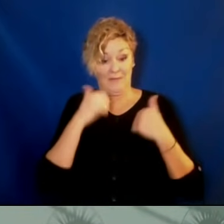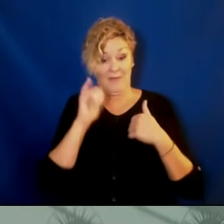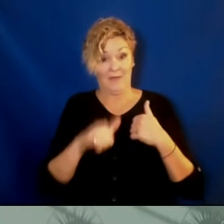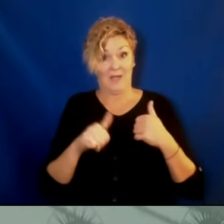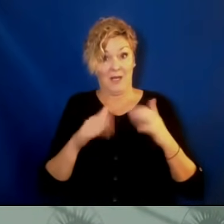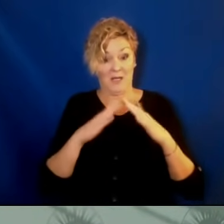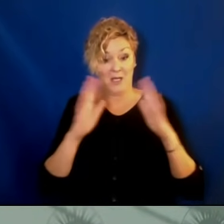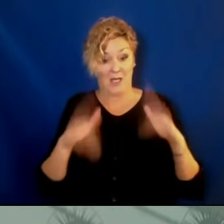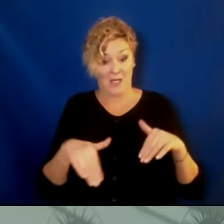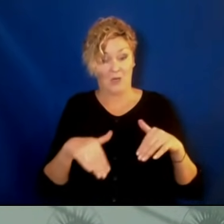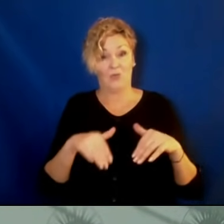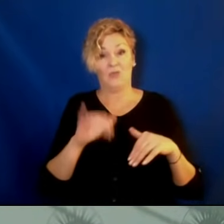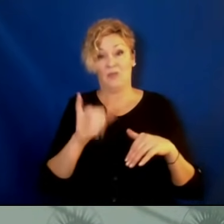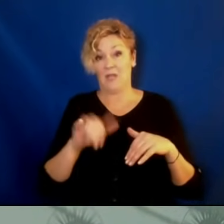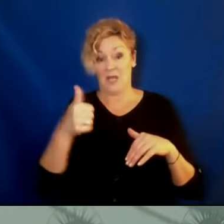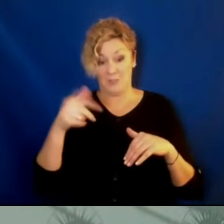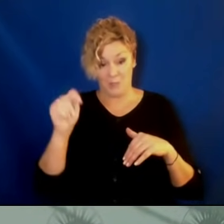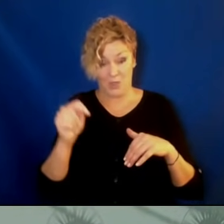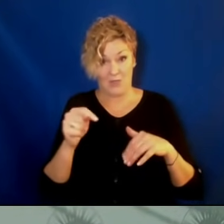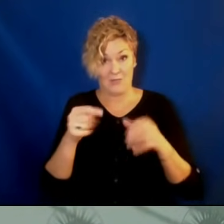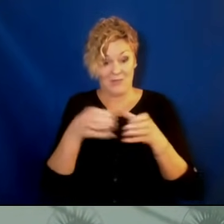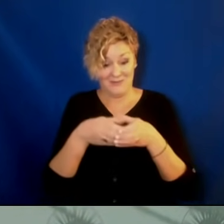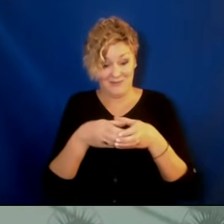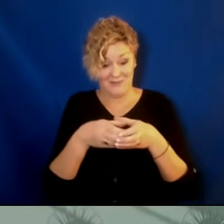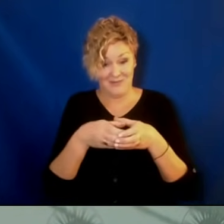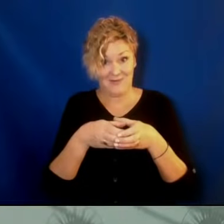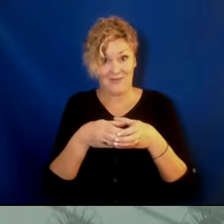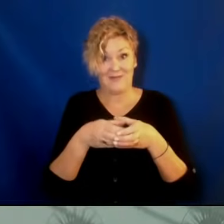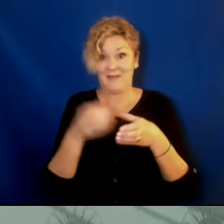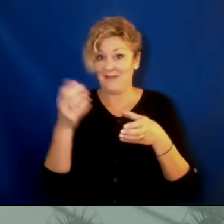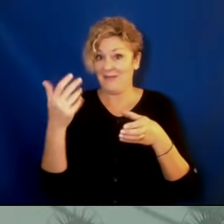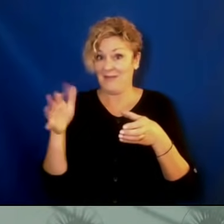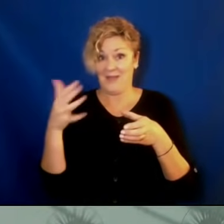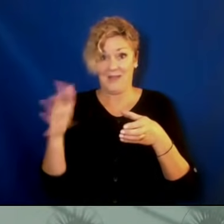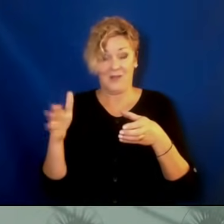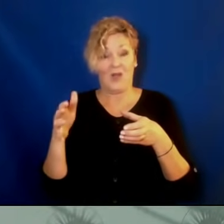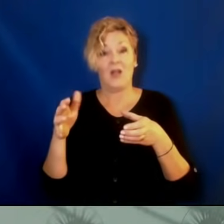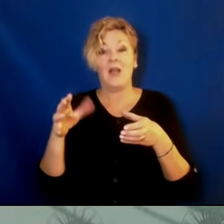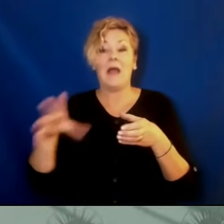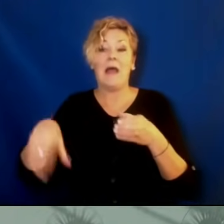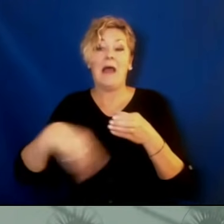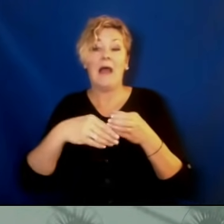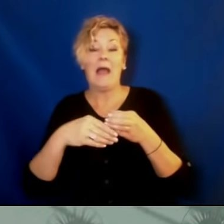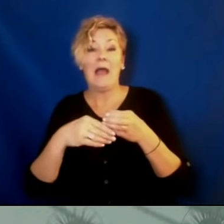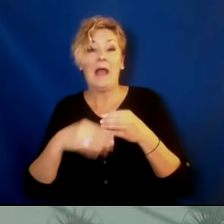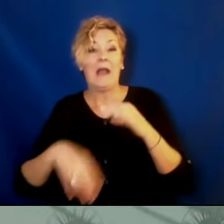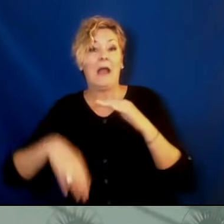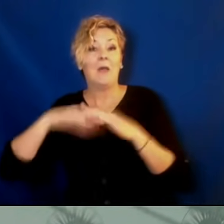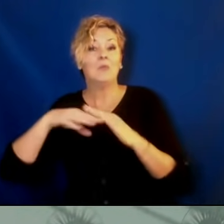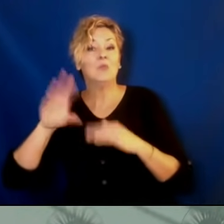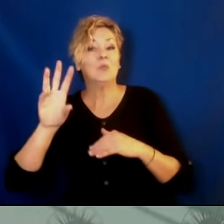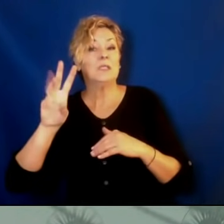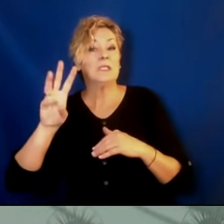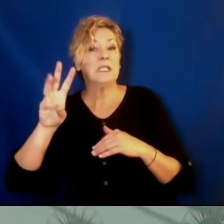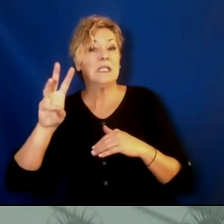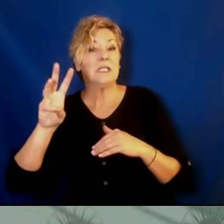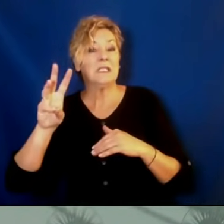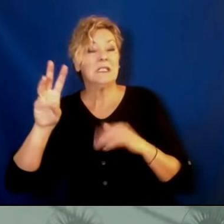where it is colder in season where the days are shorter is to restrict that in this way the maximum 6 and